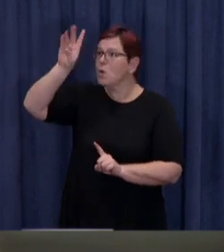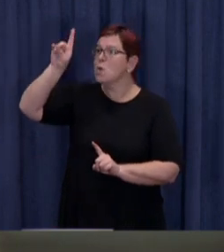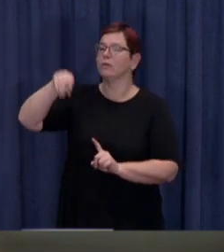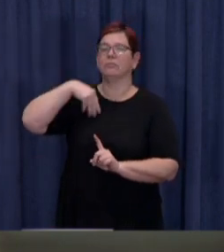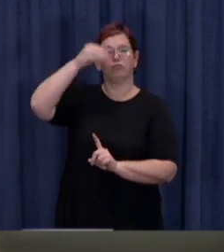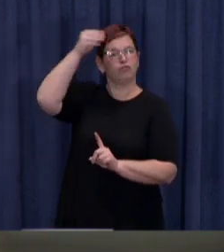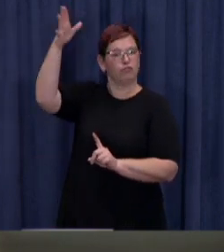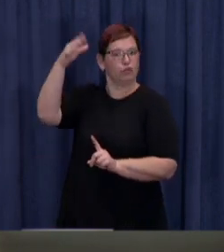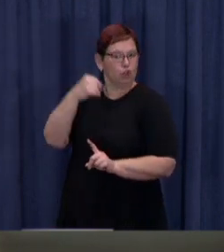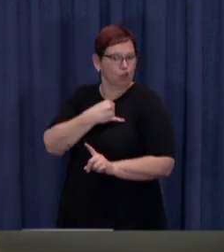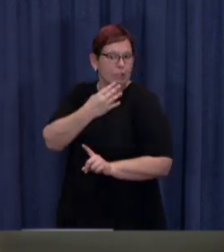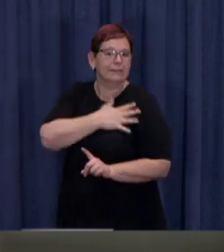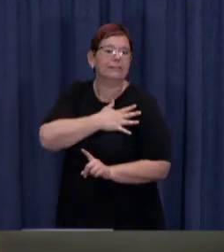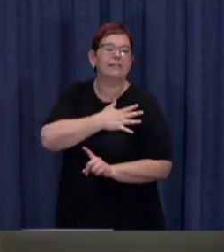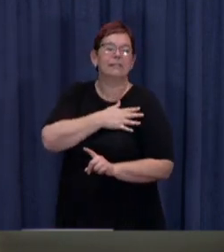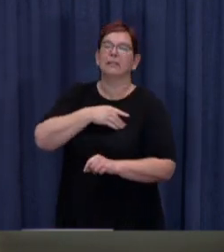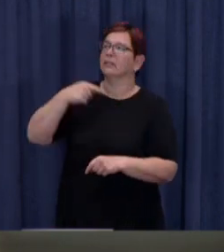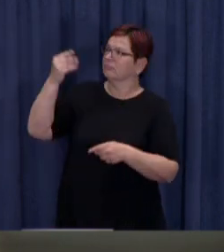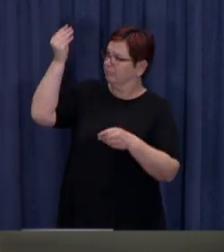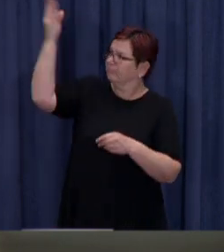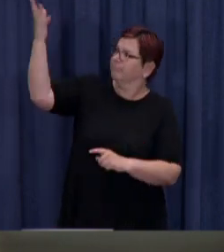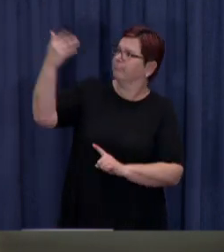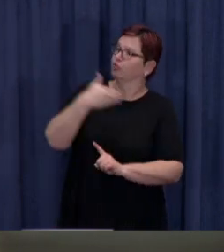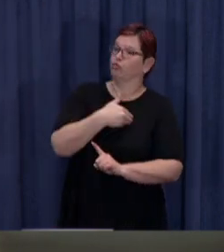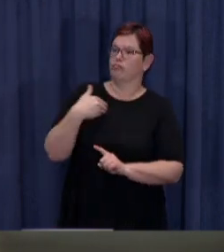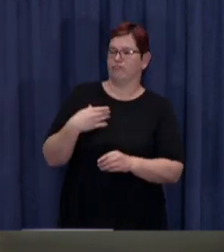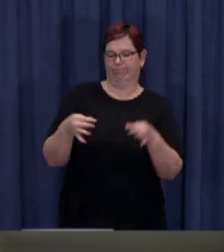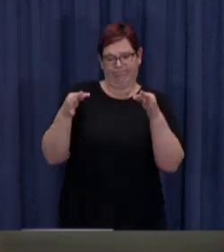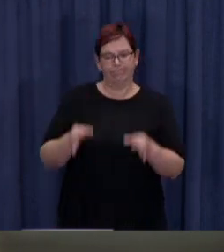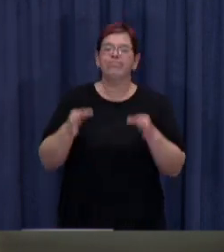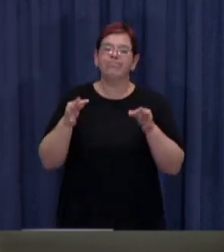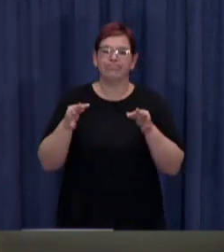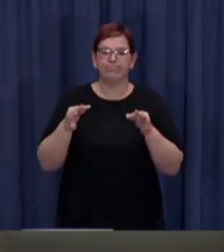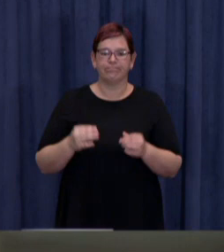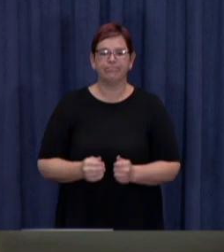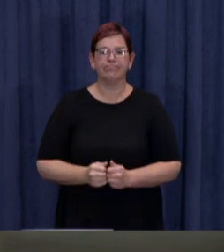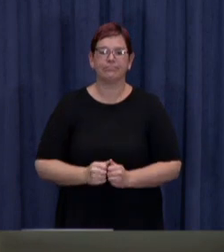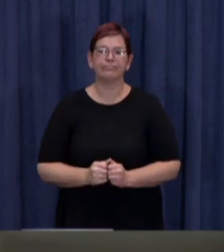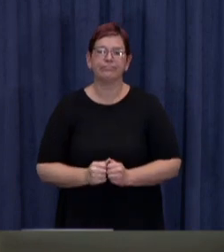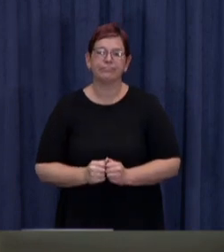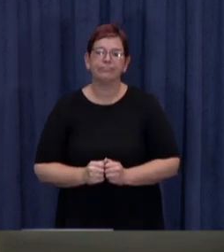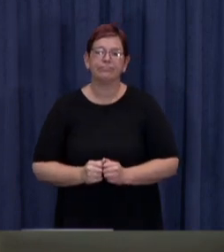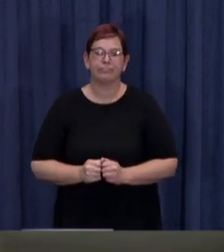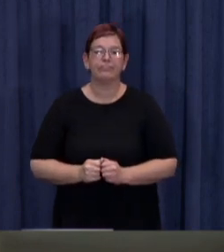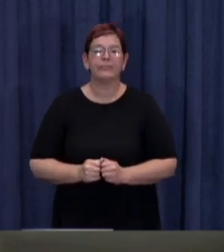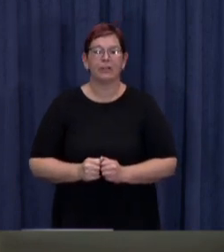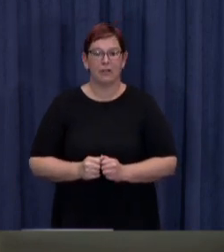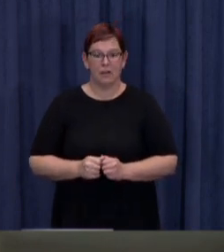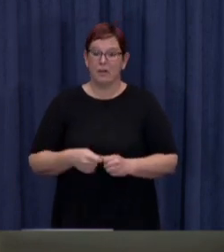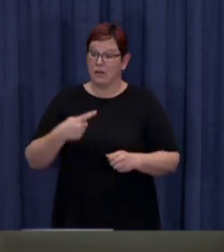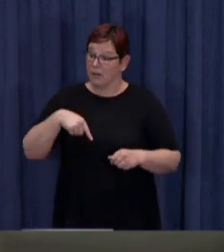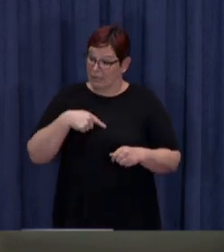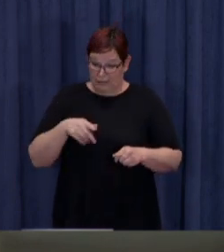this is all part of an overall collaborative effort with Prime Minister Trudeau and Premier Ford both of whom I've been working very well with